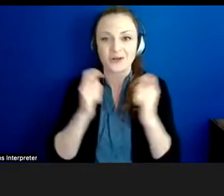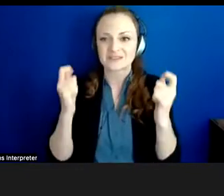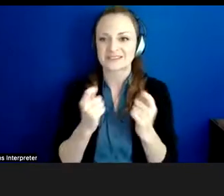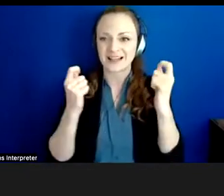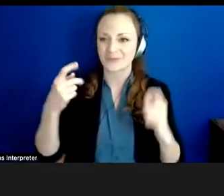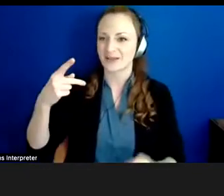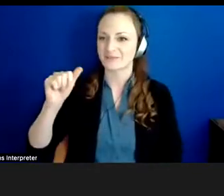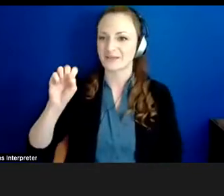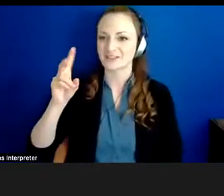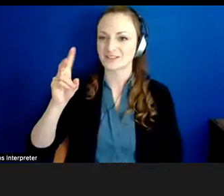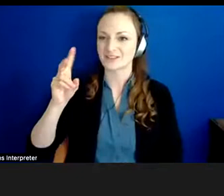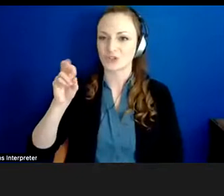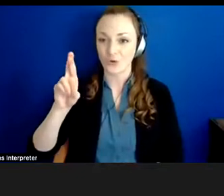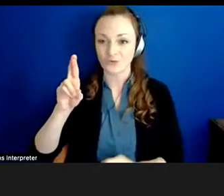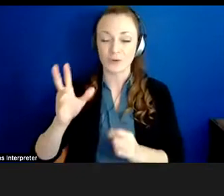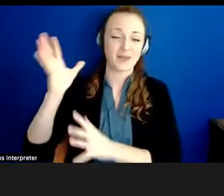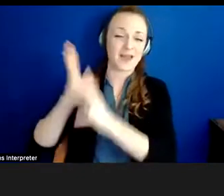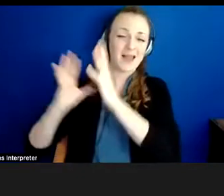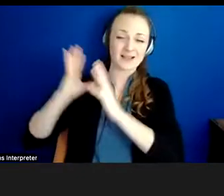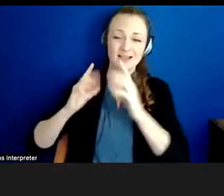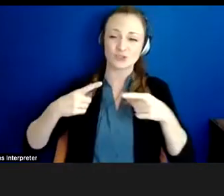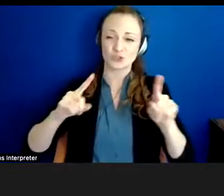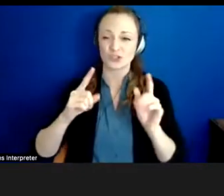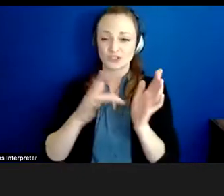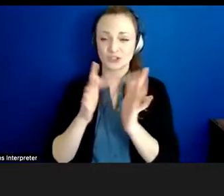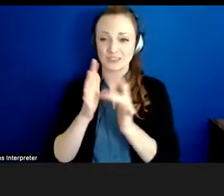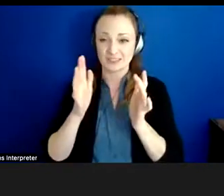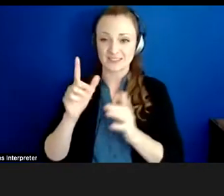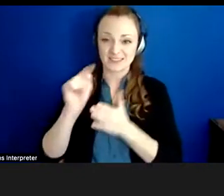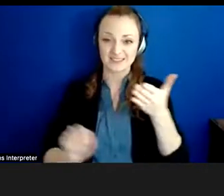that passover is celebrated. 19:08:51 Now right There's a lot of difference